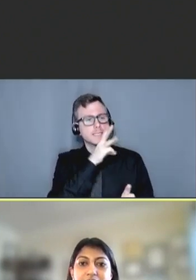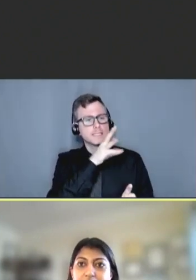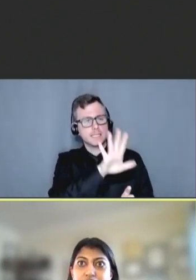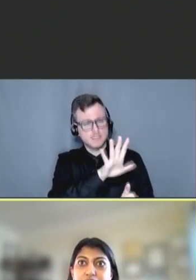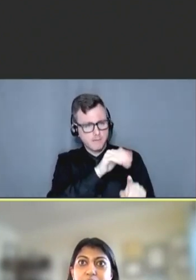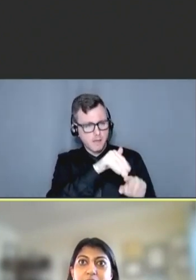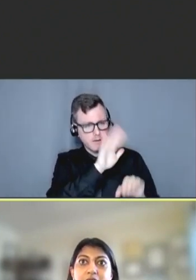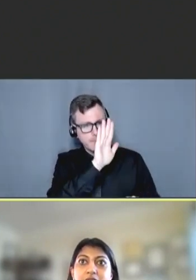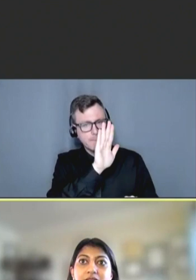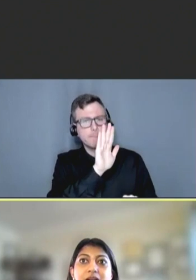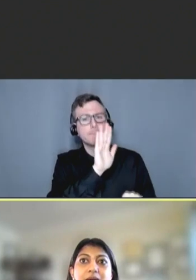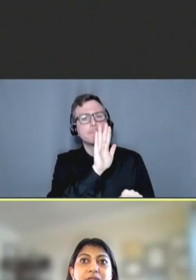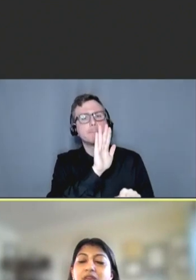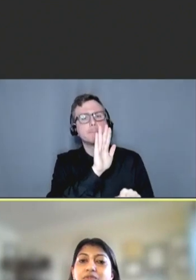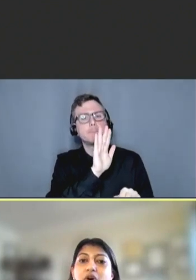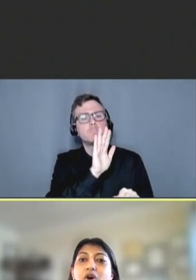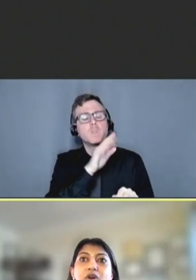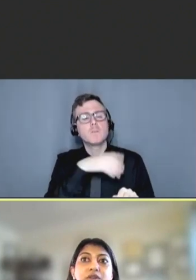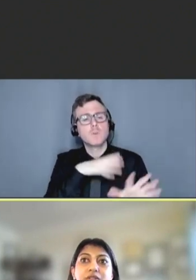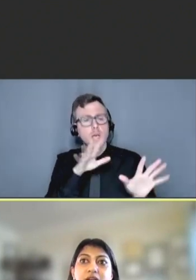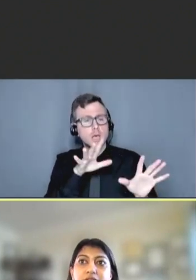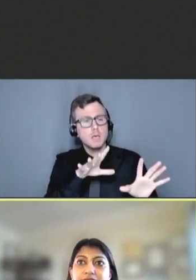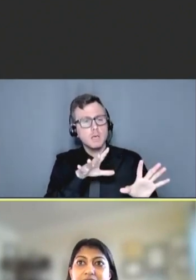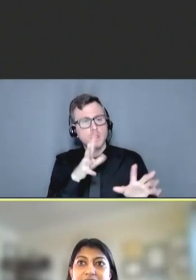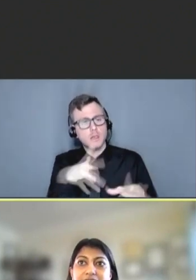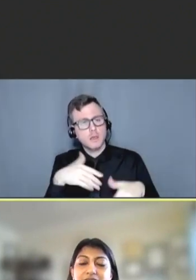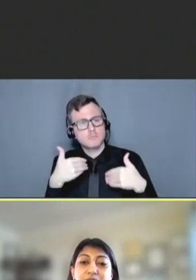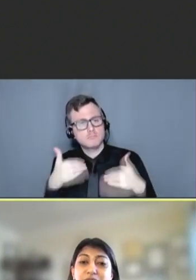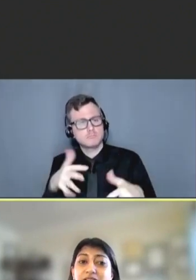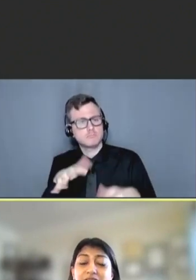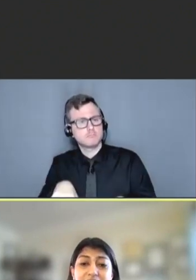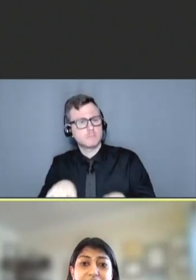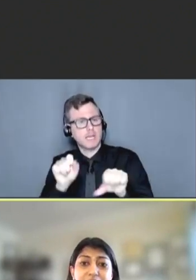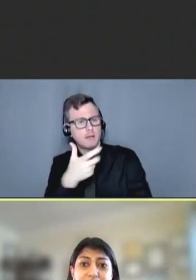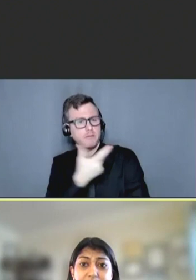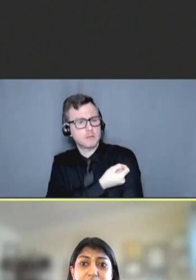age group, the uptake for all of the other vaccines is really less than 50 percent.